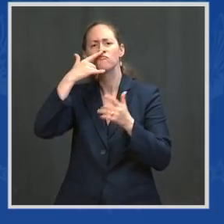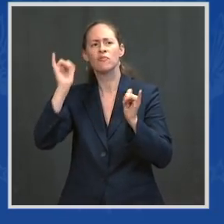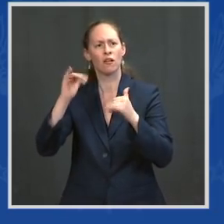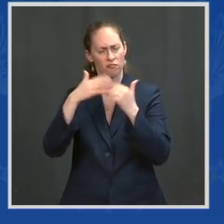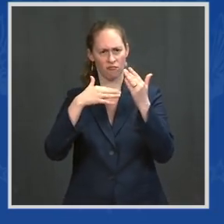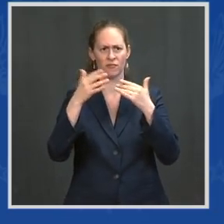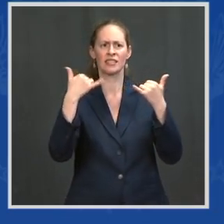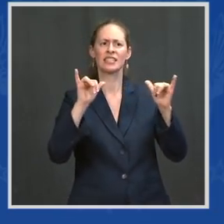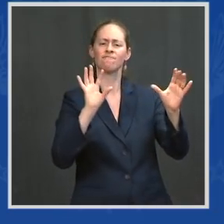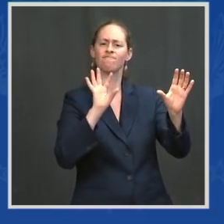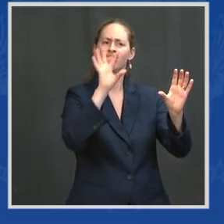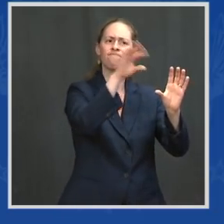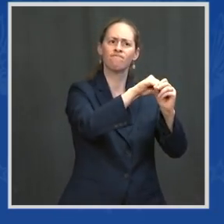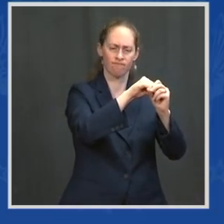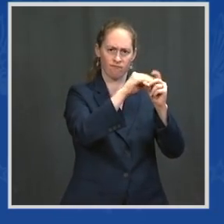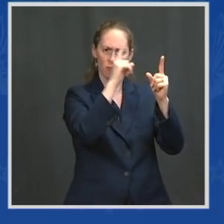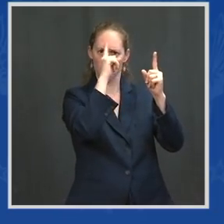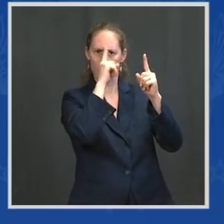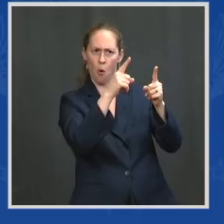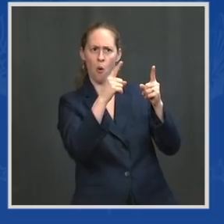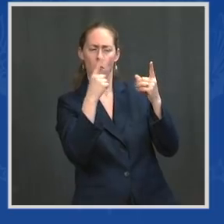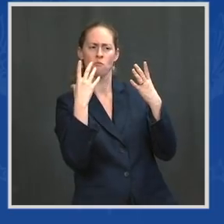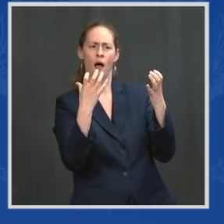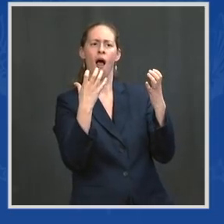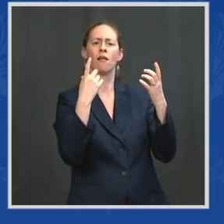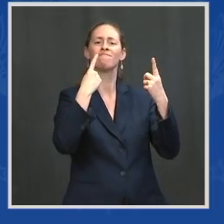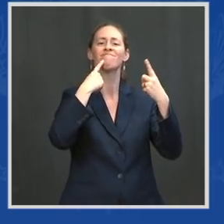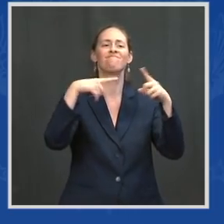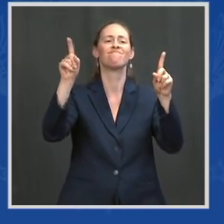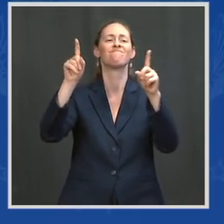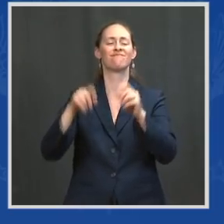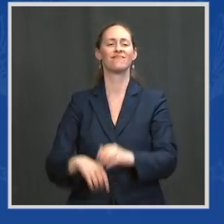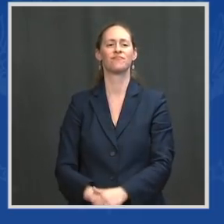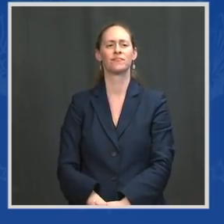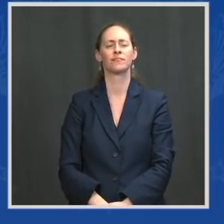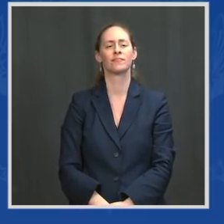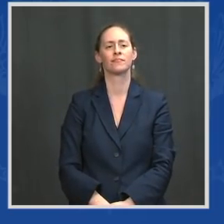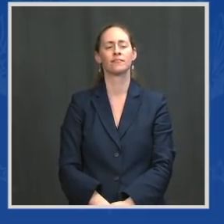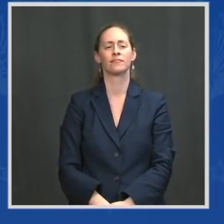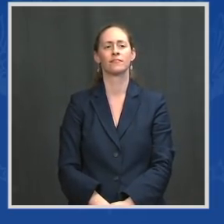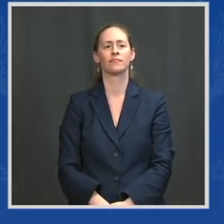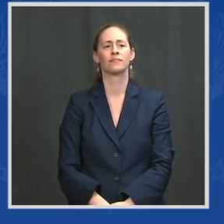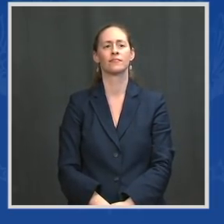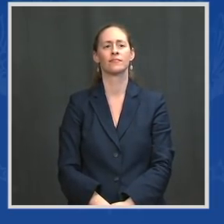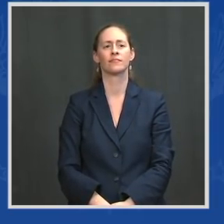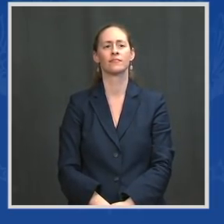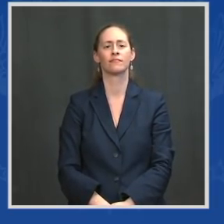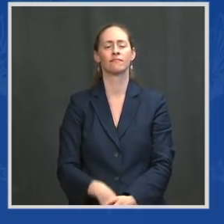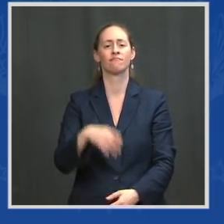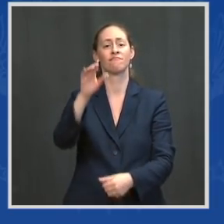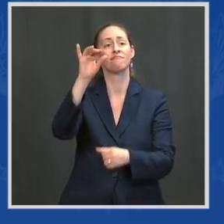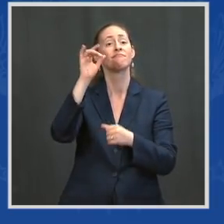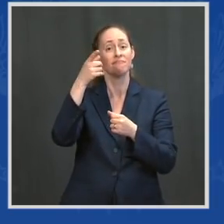We also know that if you give two years -- two years of free community college -- if you're in a situation where --